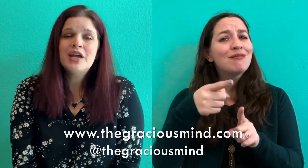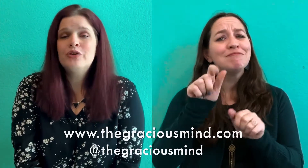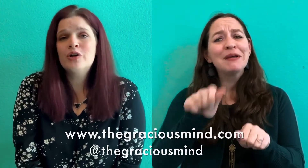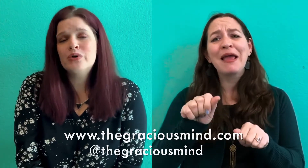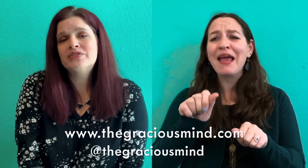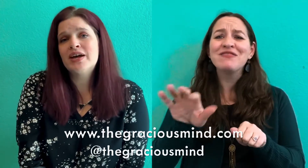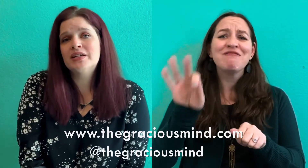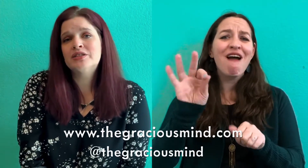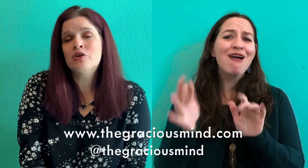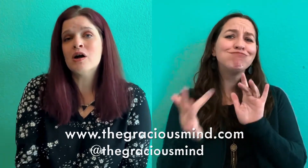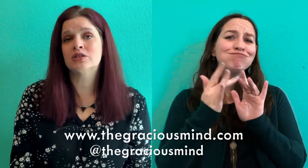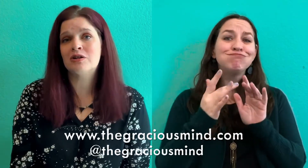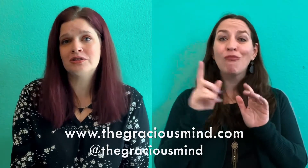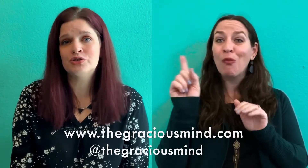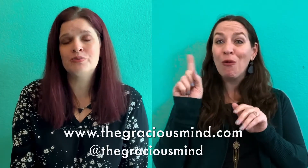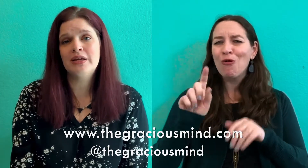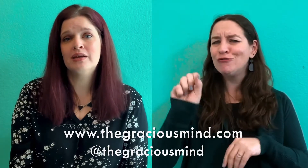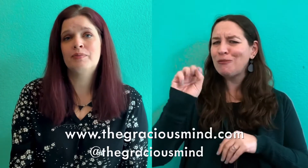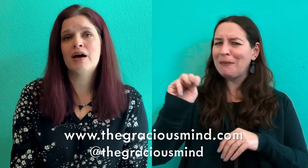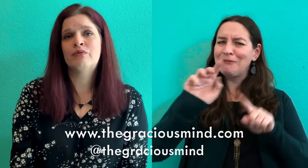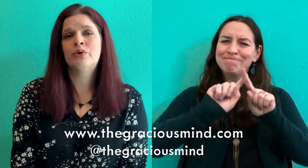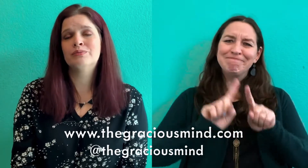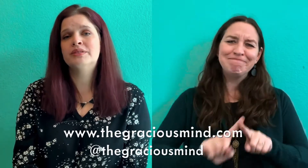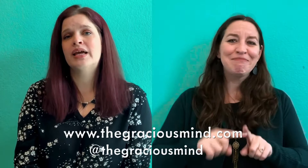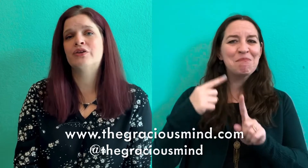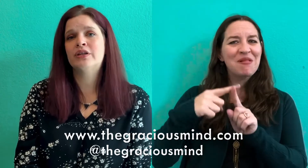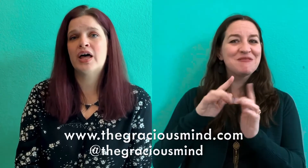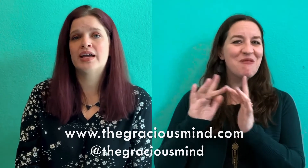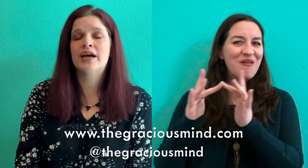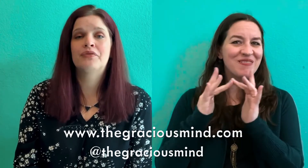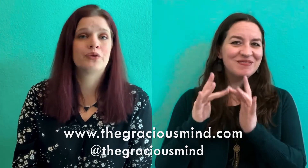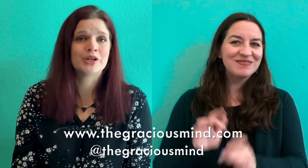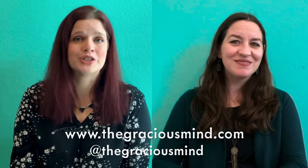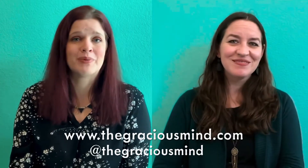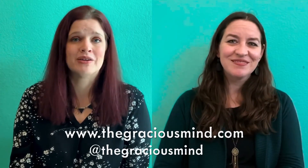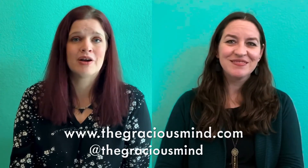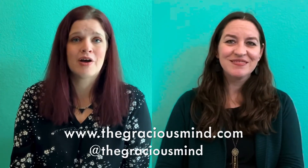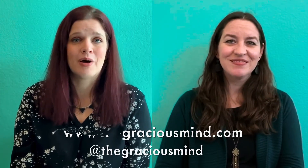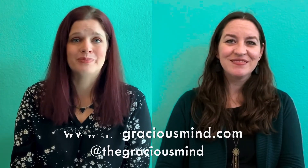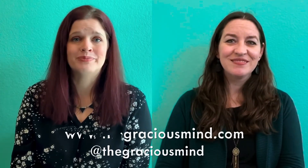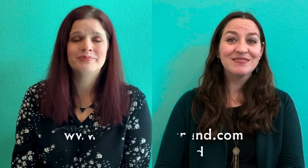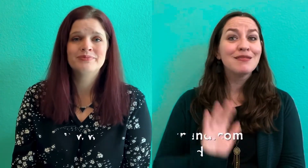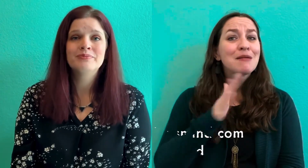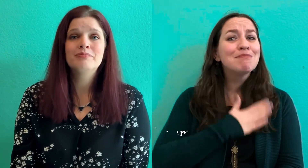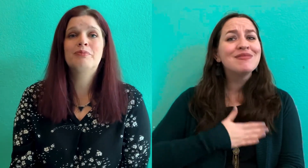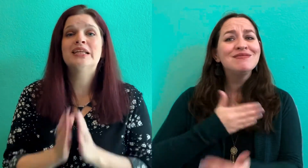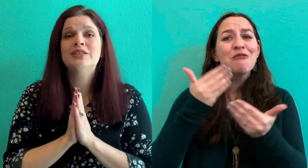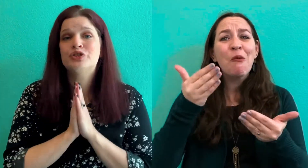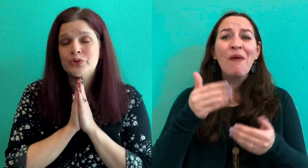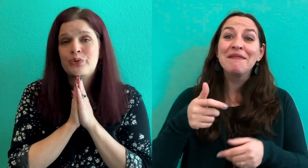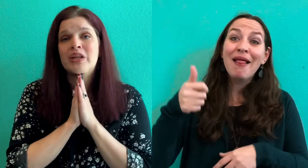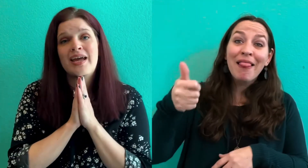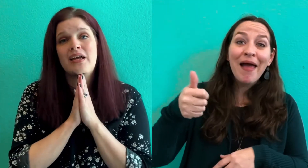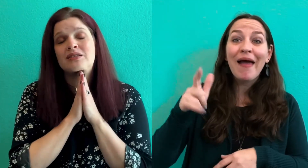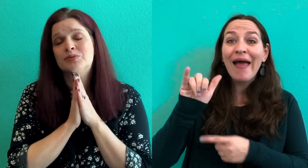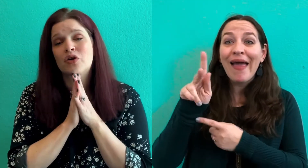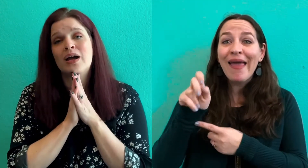And you can always find us across all social media platforms and online at TheGraciousMind.com. Please do like subscribe, comment.